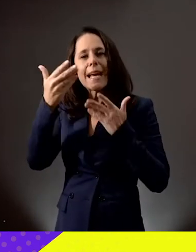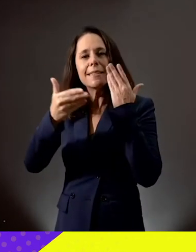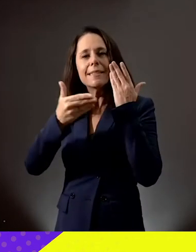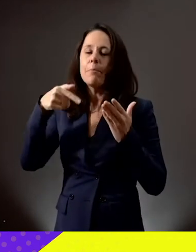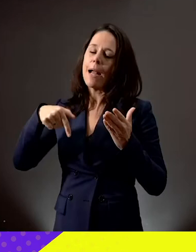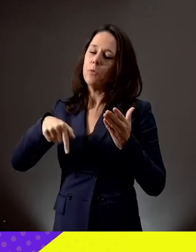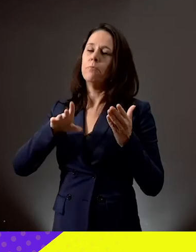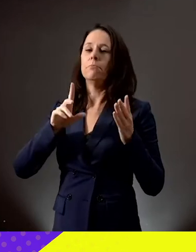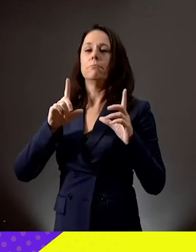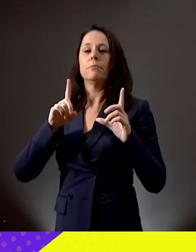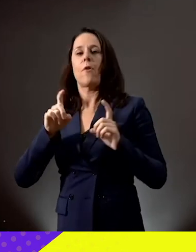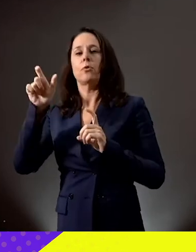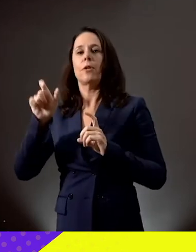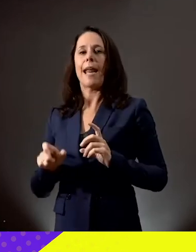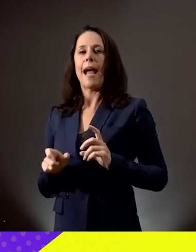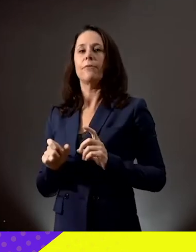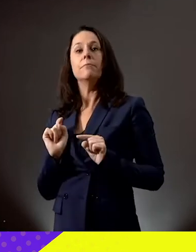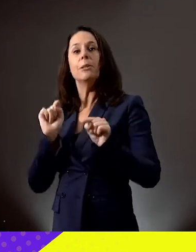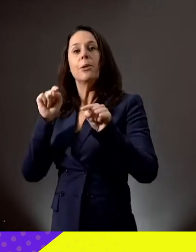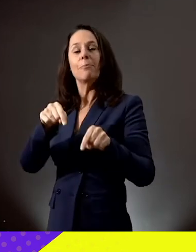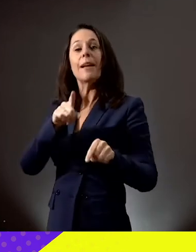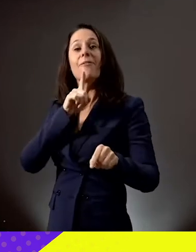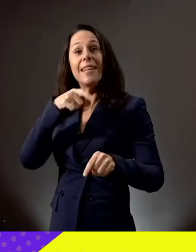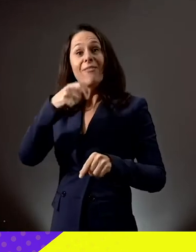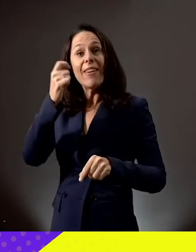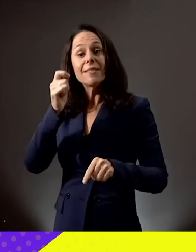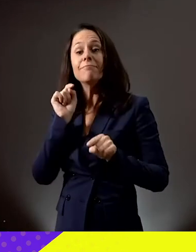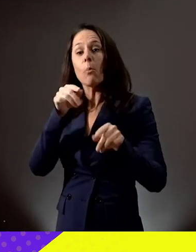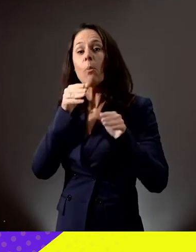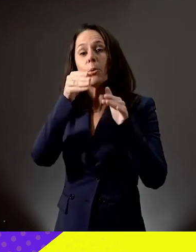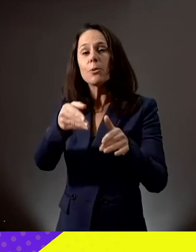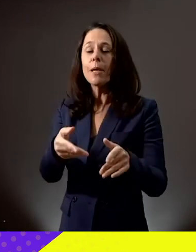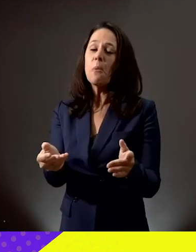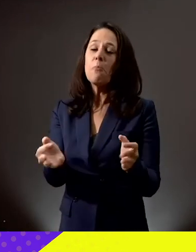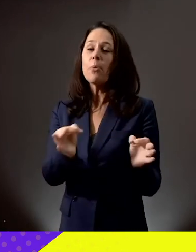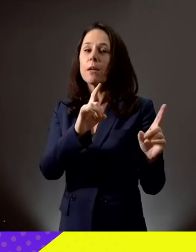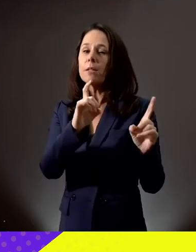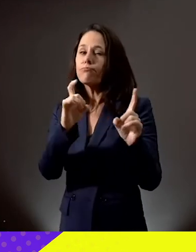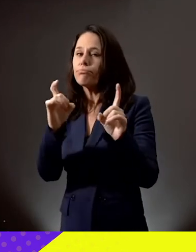will visit the winners to take a wonderful photo of them. This is what she did last year.